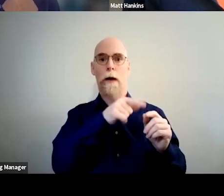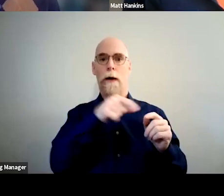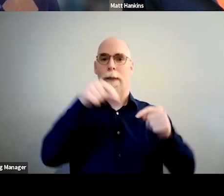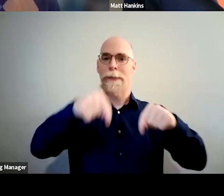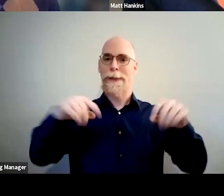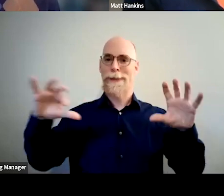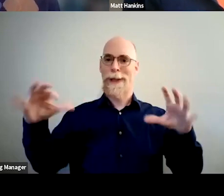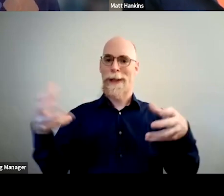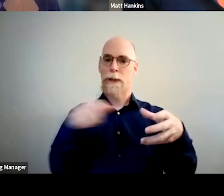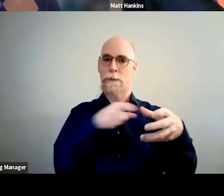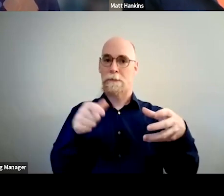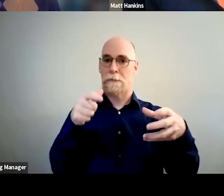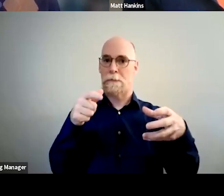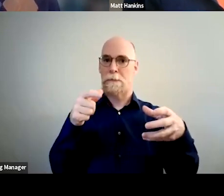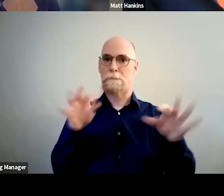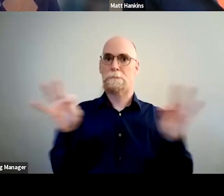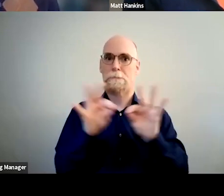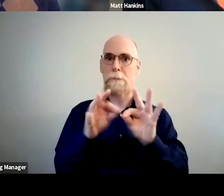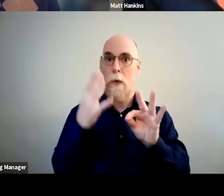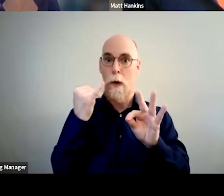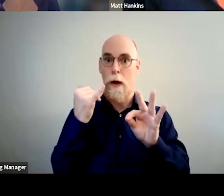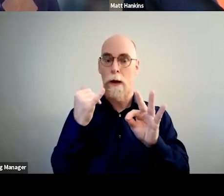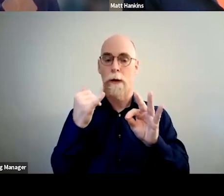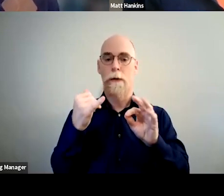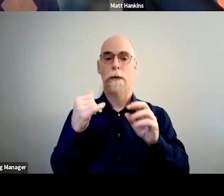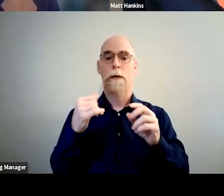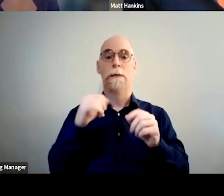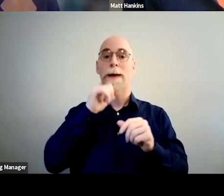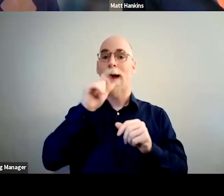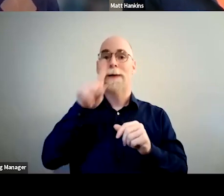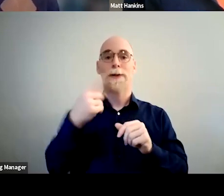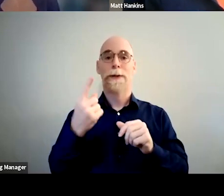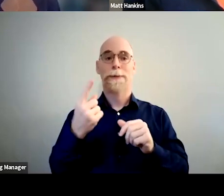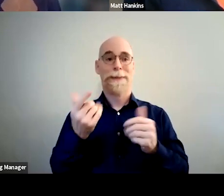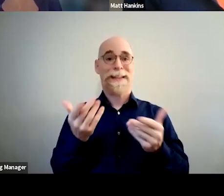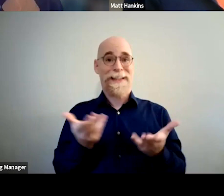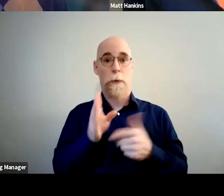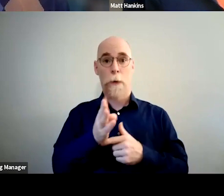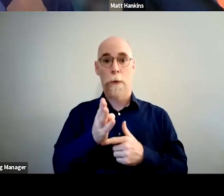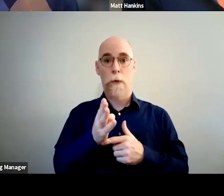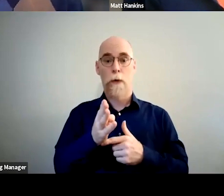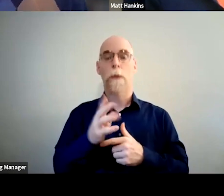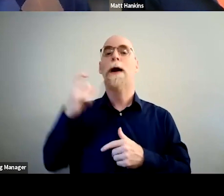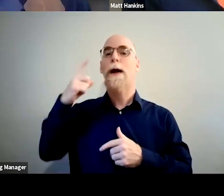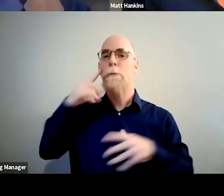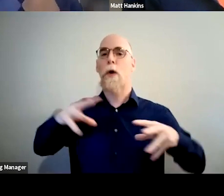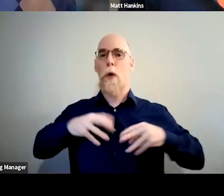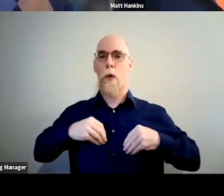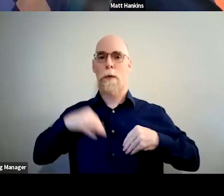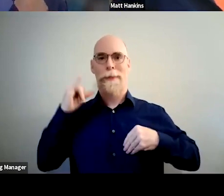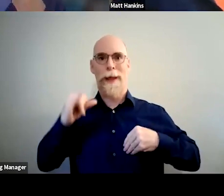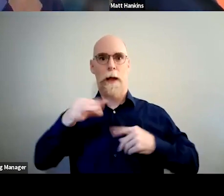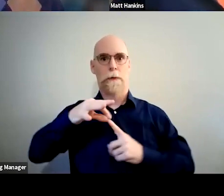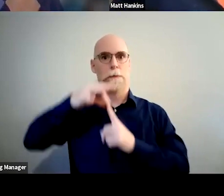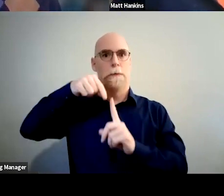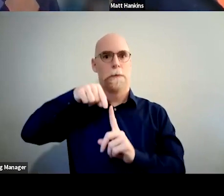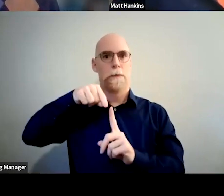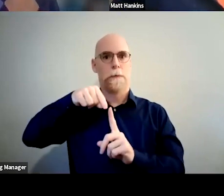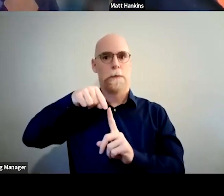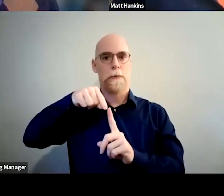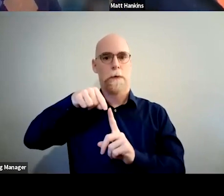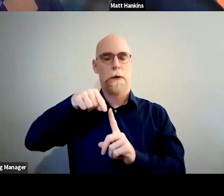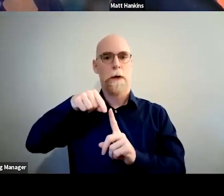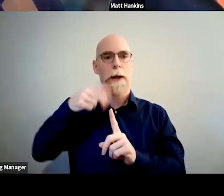Baltimore City, but are also owned by the city government. This shows a remarkable diversity of